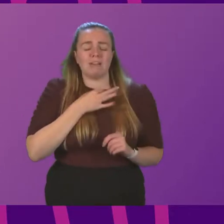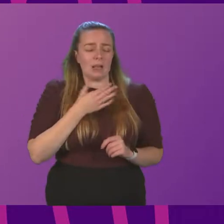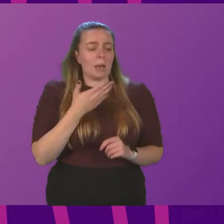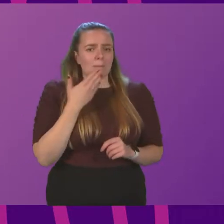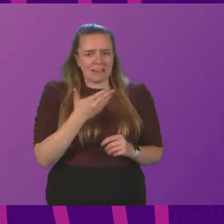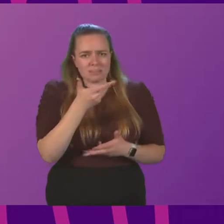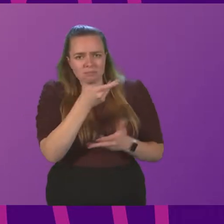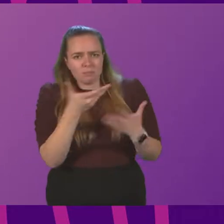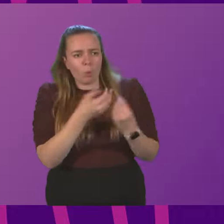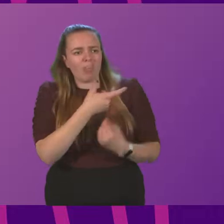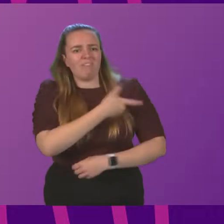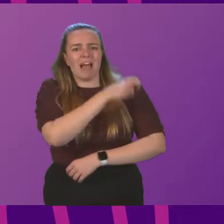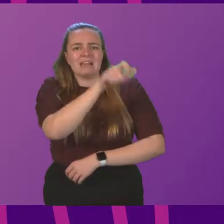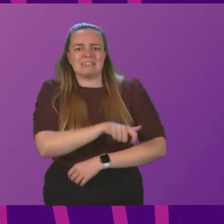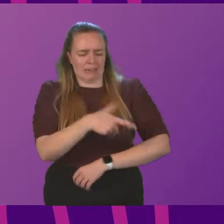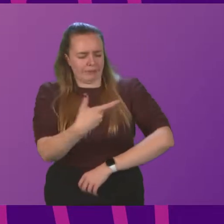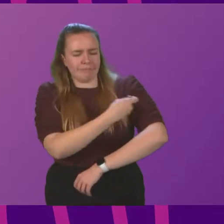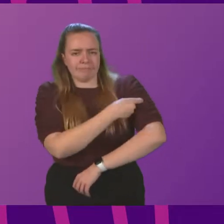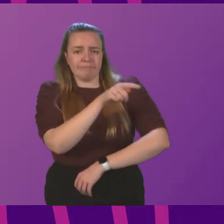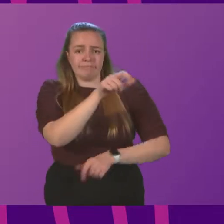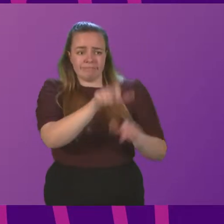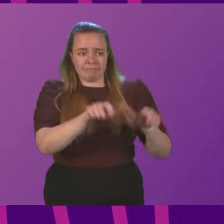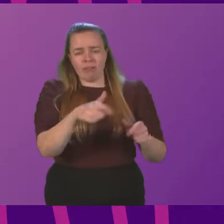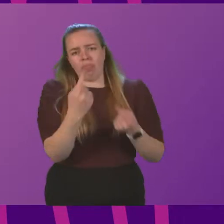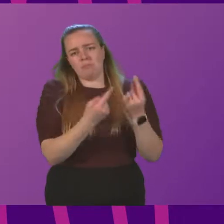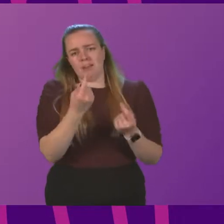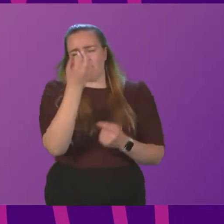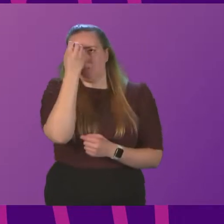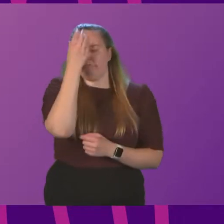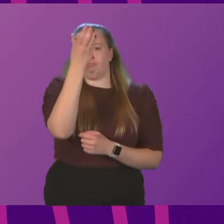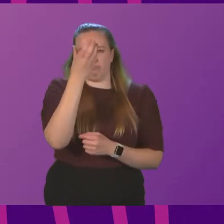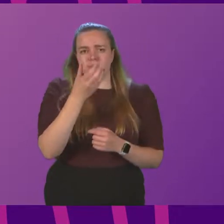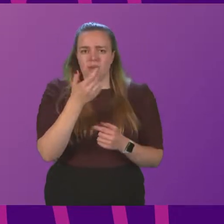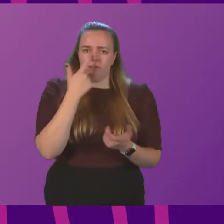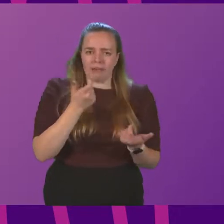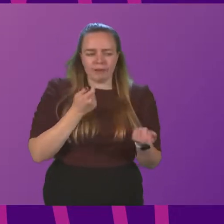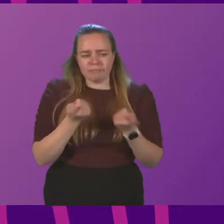their vaccinator. The vaccinators are well-trained and equipped to deal with any inquiries